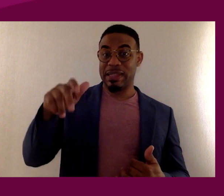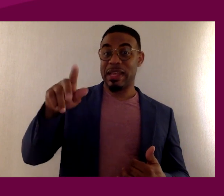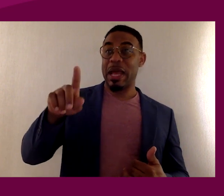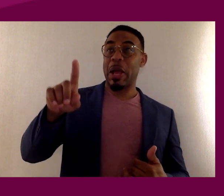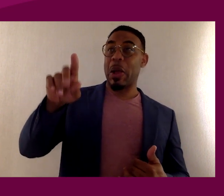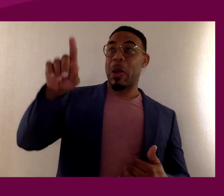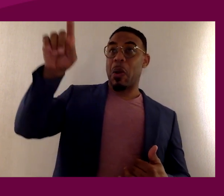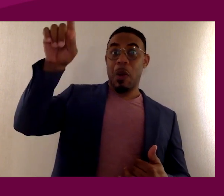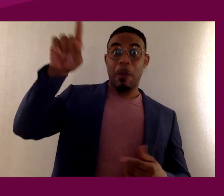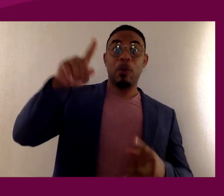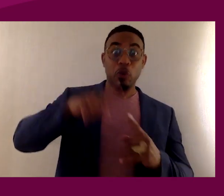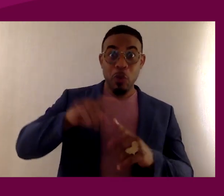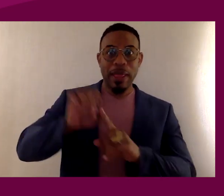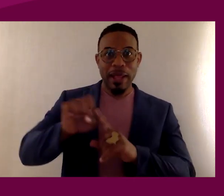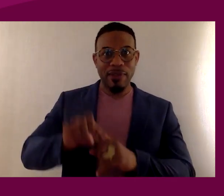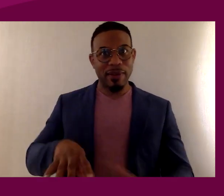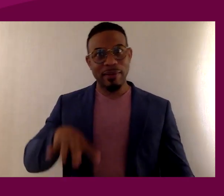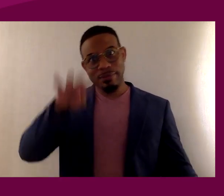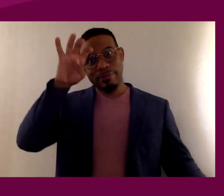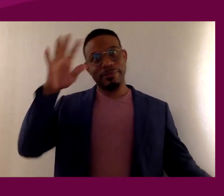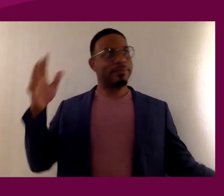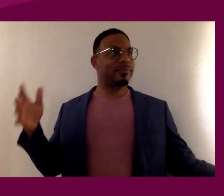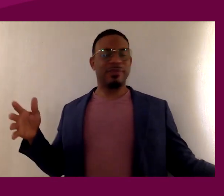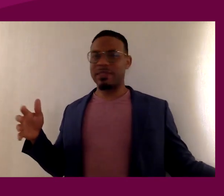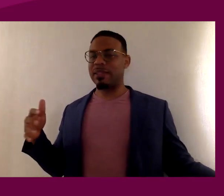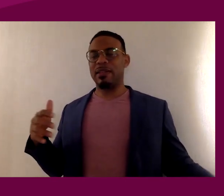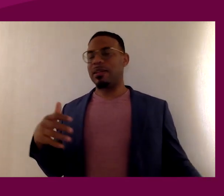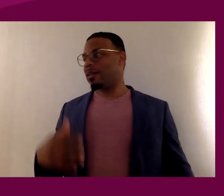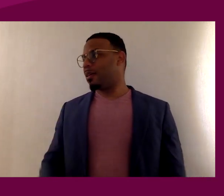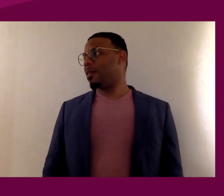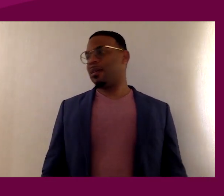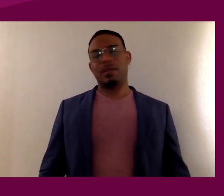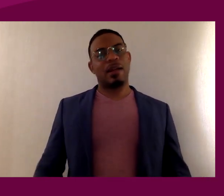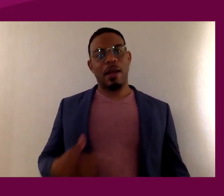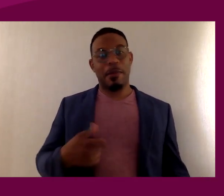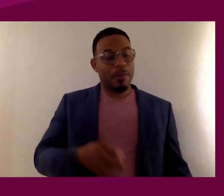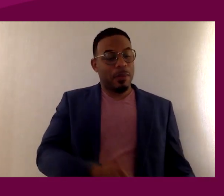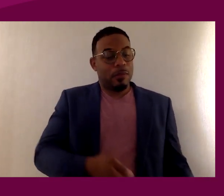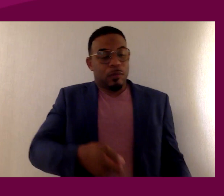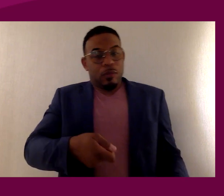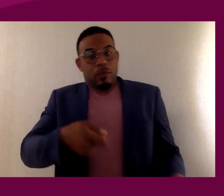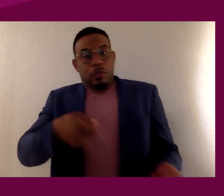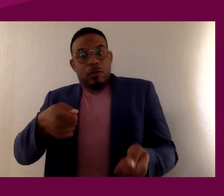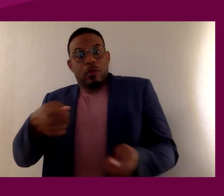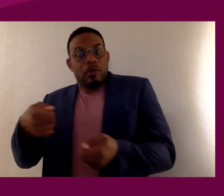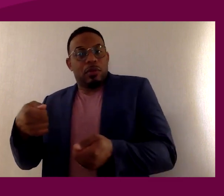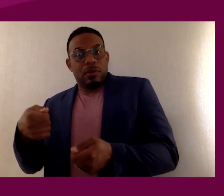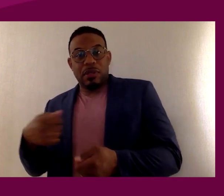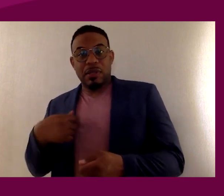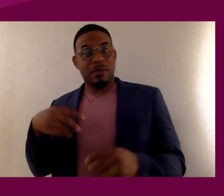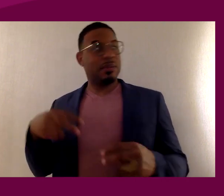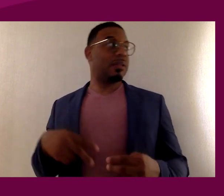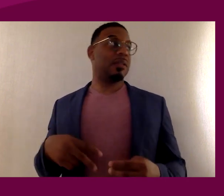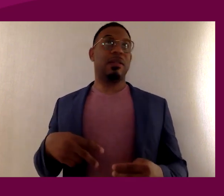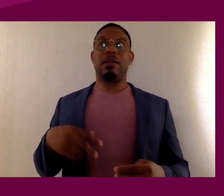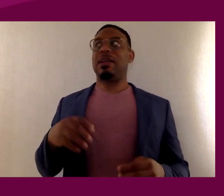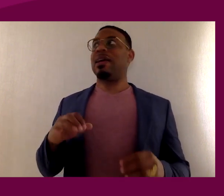And they had steps going up to the elevator. I'm being hauled up steps in order to get in an